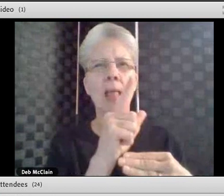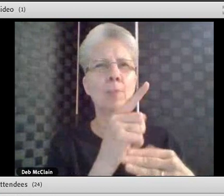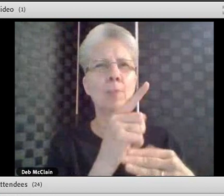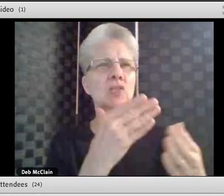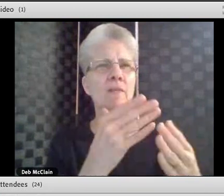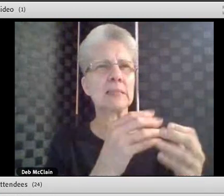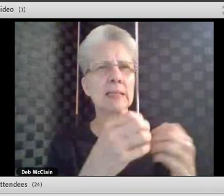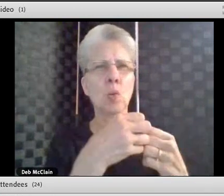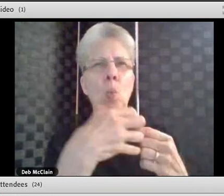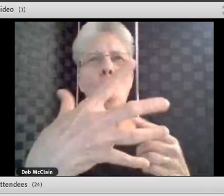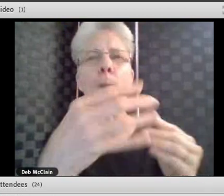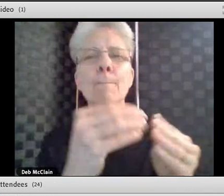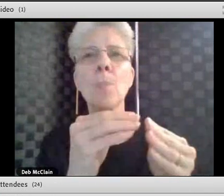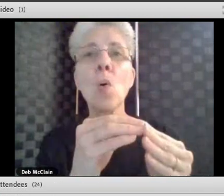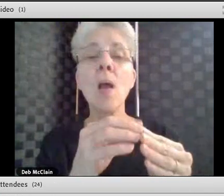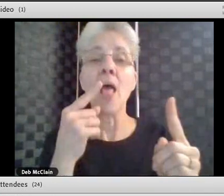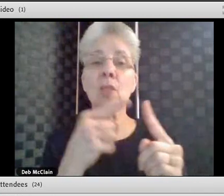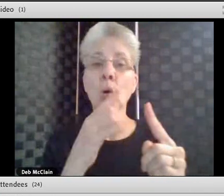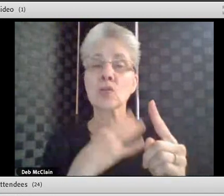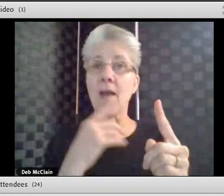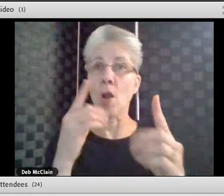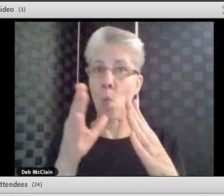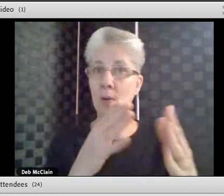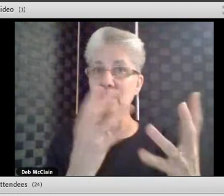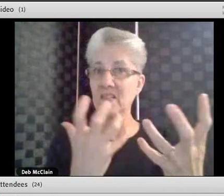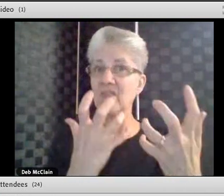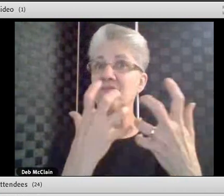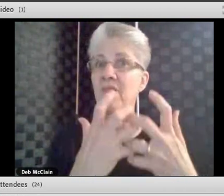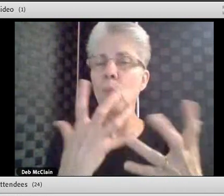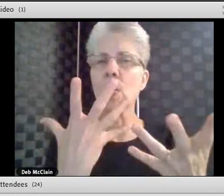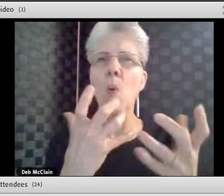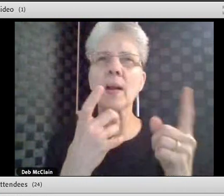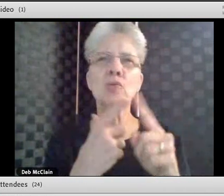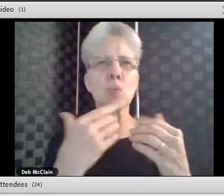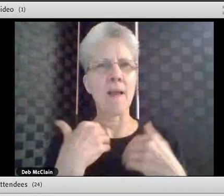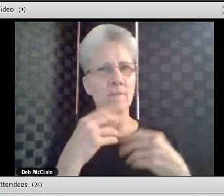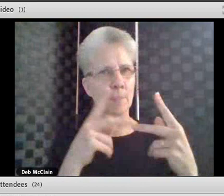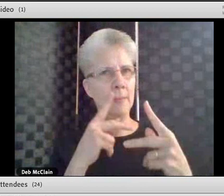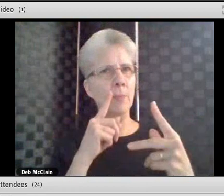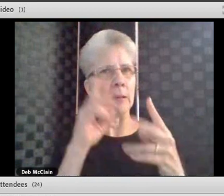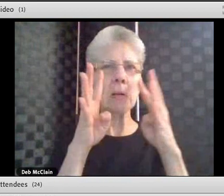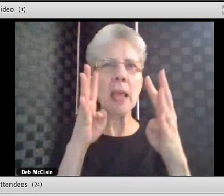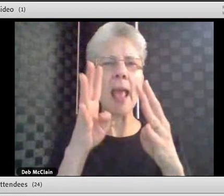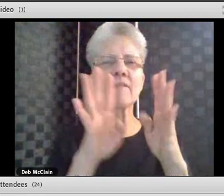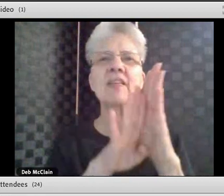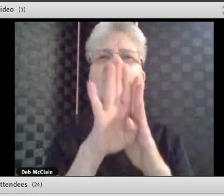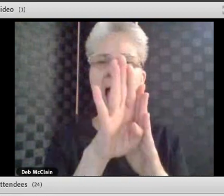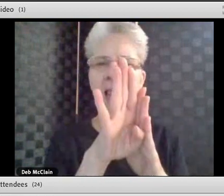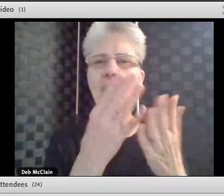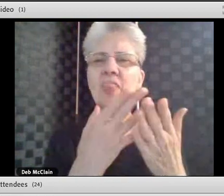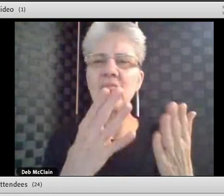beyond traditional library services, and this fits into the goals of our organization. Again, we wanted to, you know, have people be creative